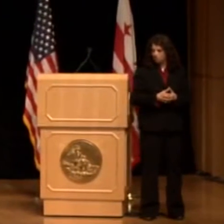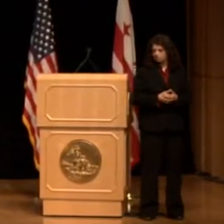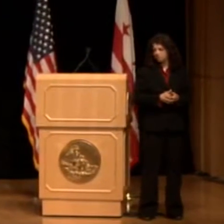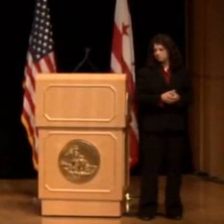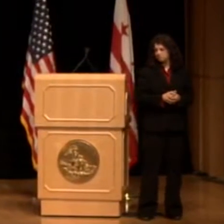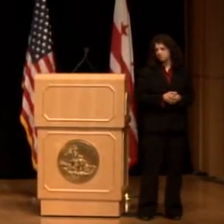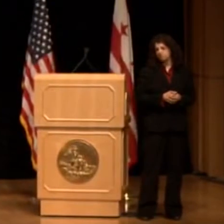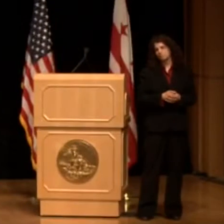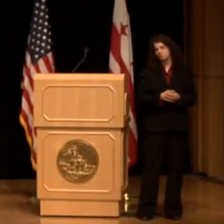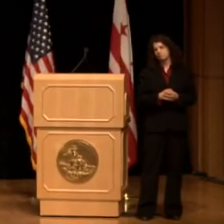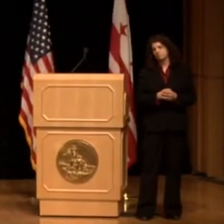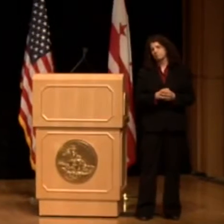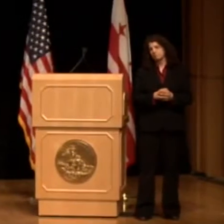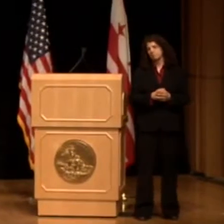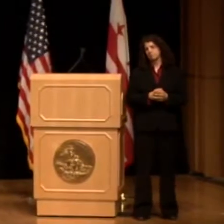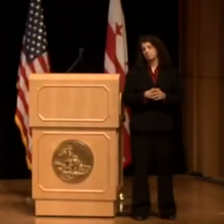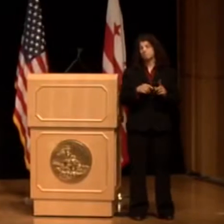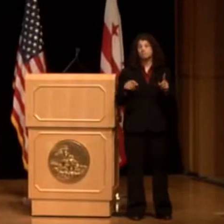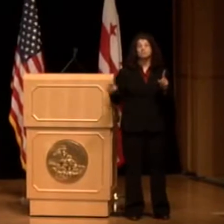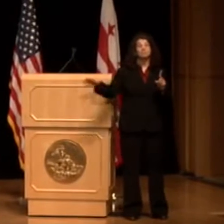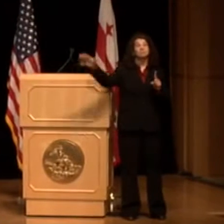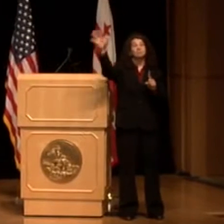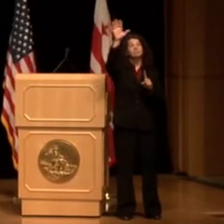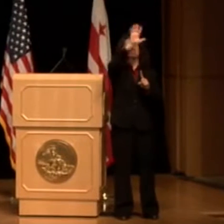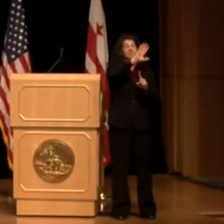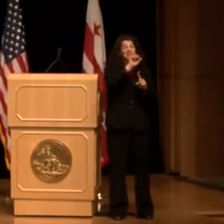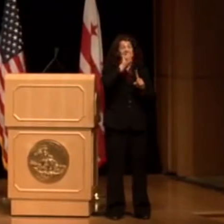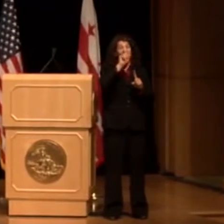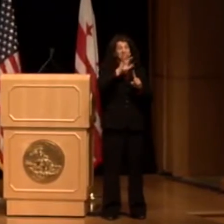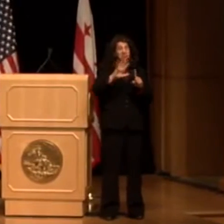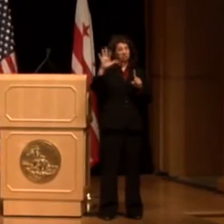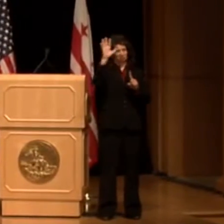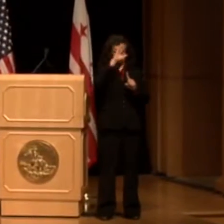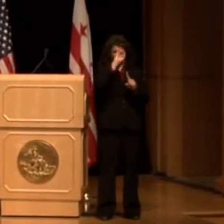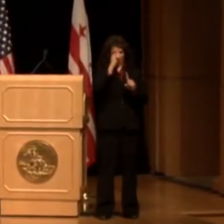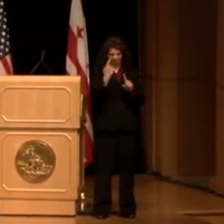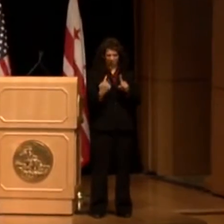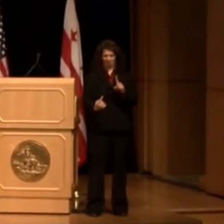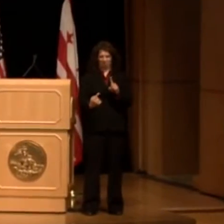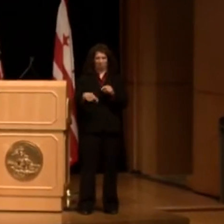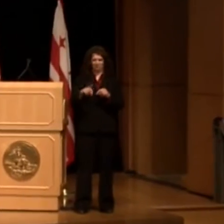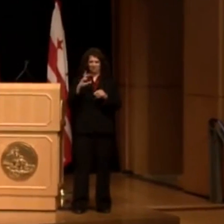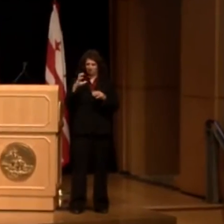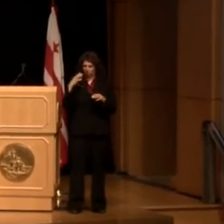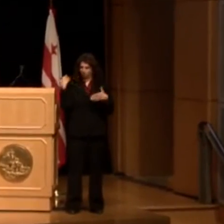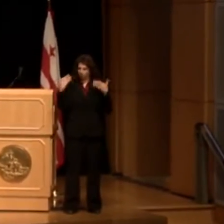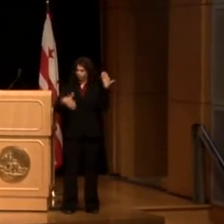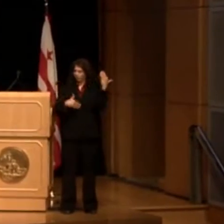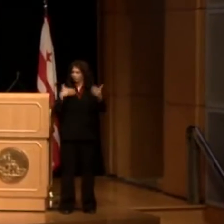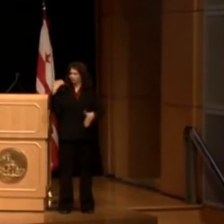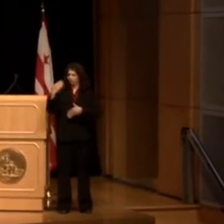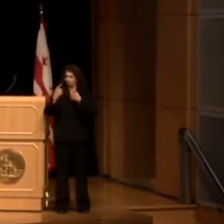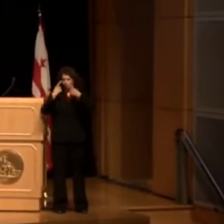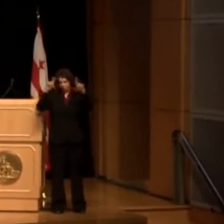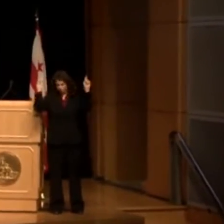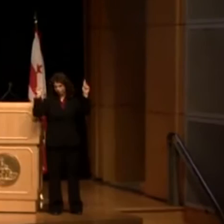DISTRICT OF COLUMBIA SOON WILL BE A STATE, BUT I WOULD ASK -- THANK YOU. THAT'S A GOOD ONE.